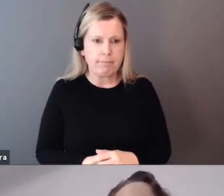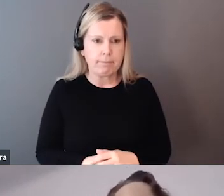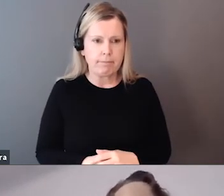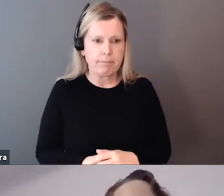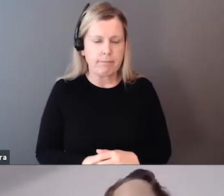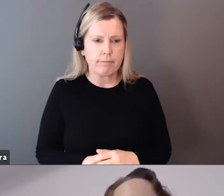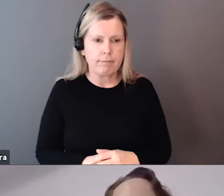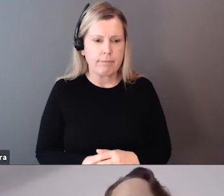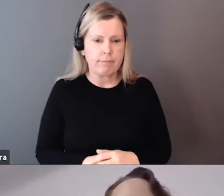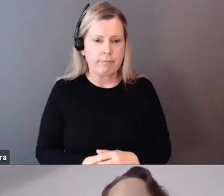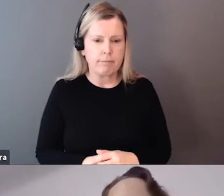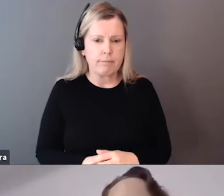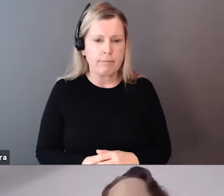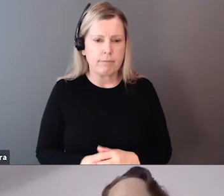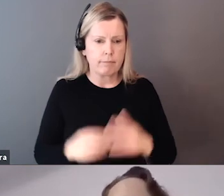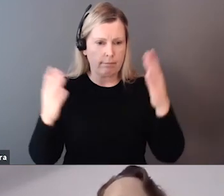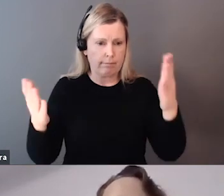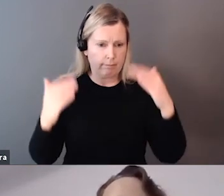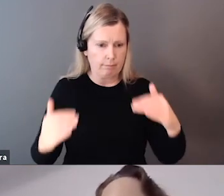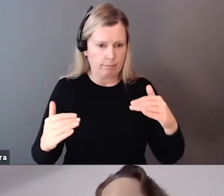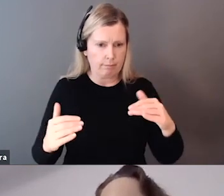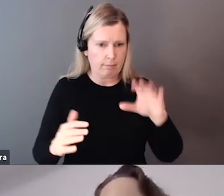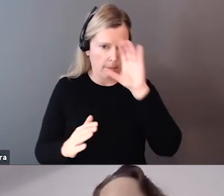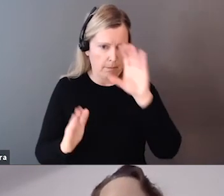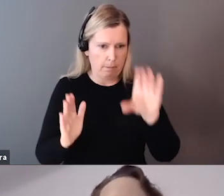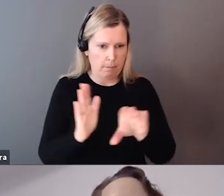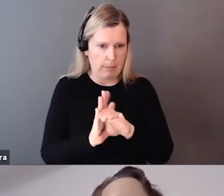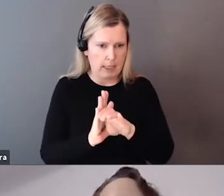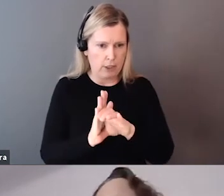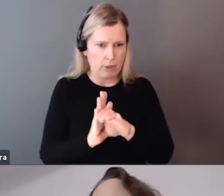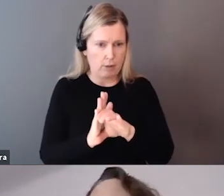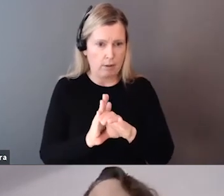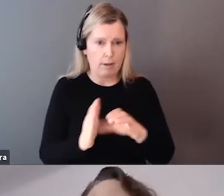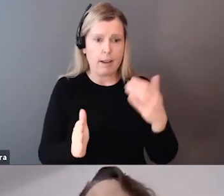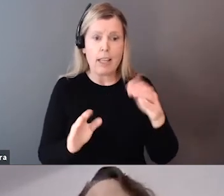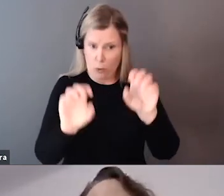So, here's a picture, we have a printout version of the guide, as well as the digital version.